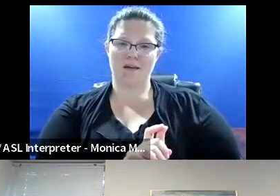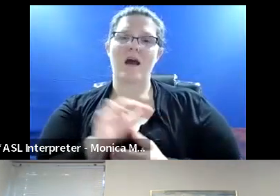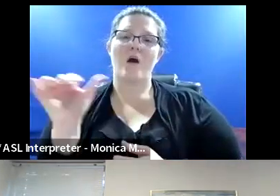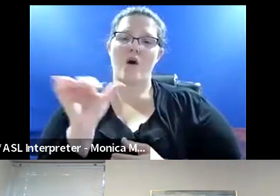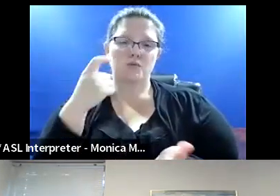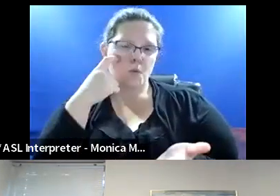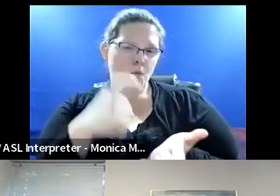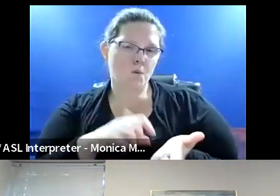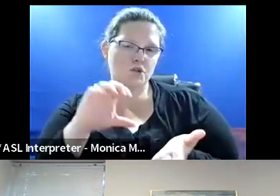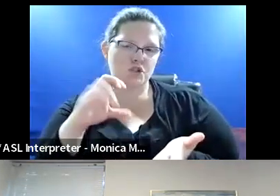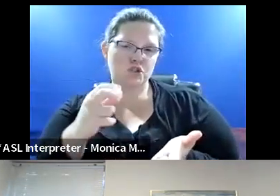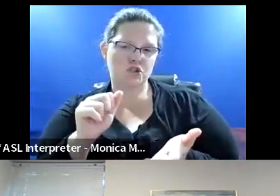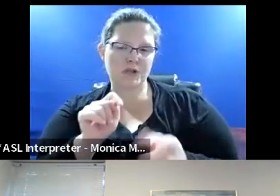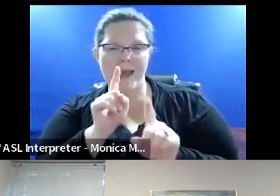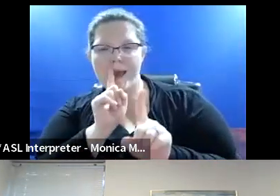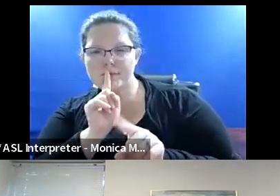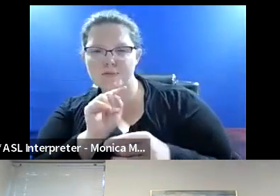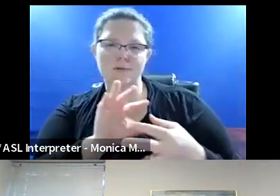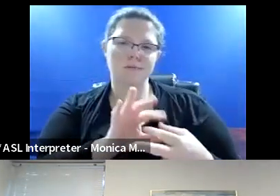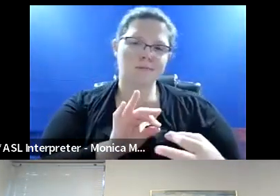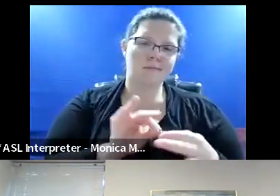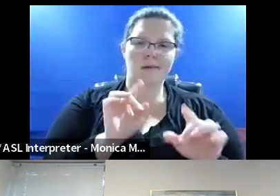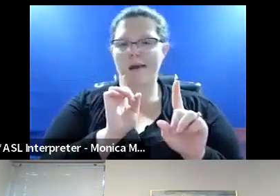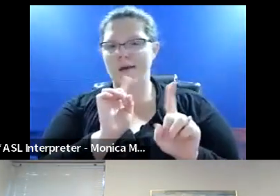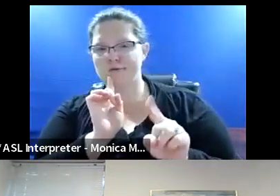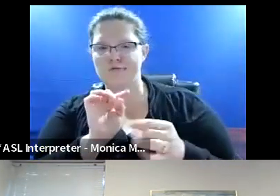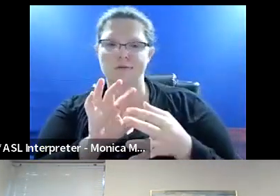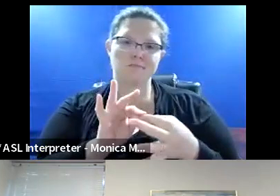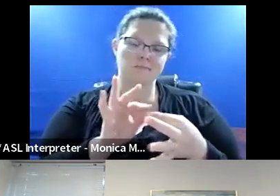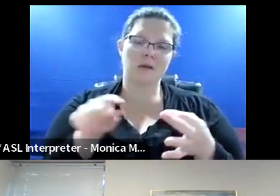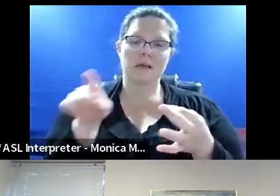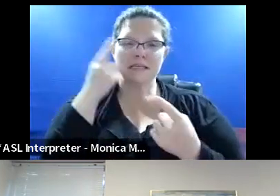THANK YOU FOR SHARING THAT.